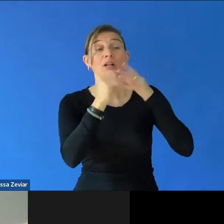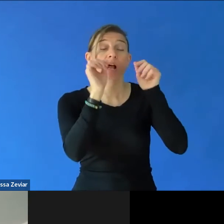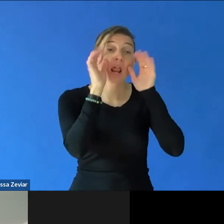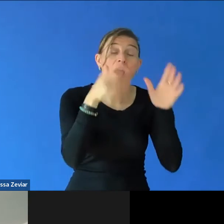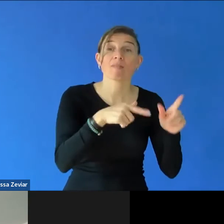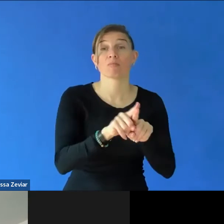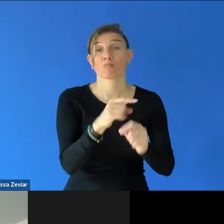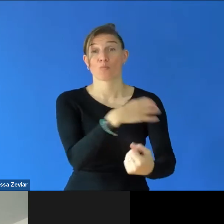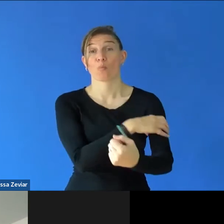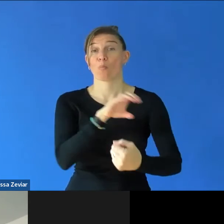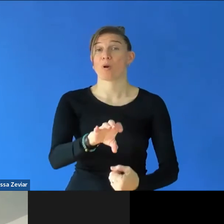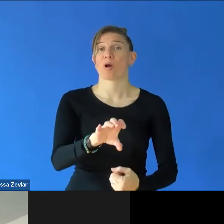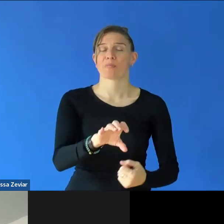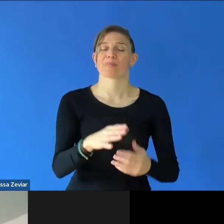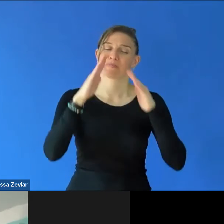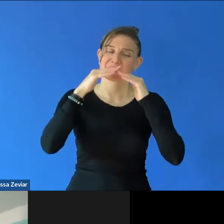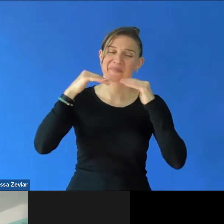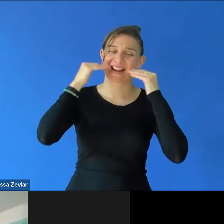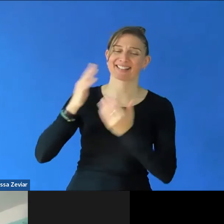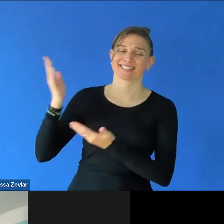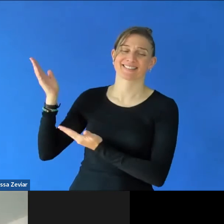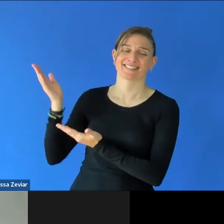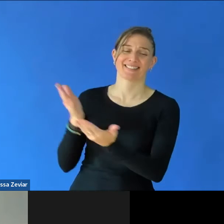Sazzad is going to give his testimony.